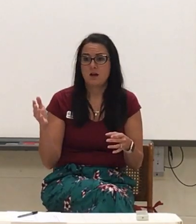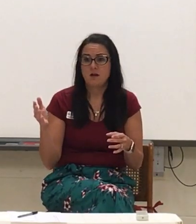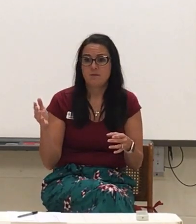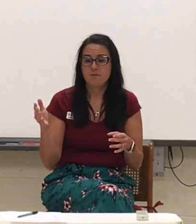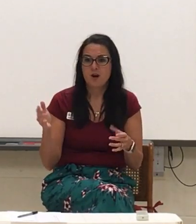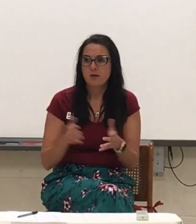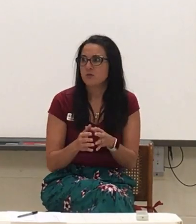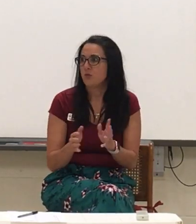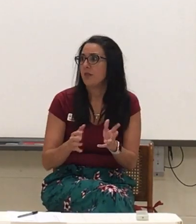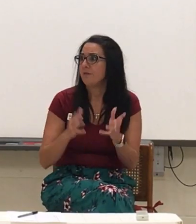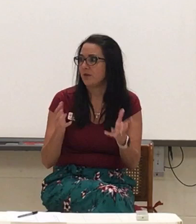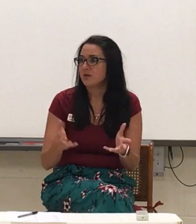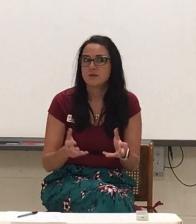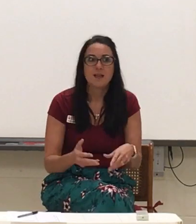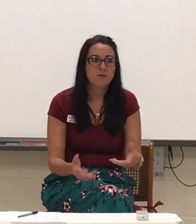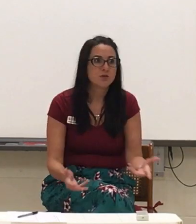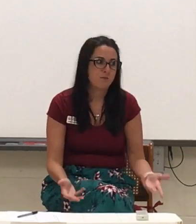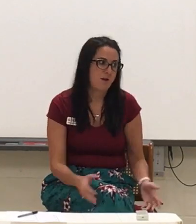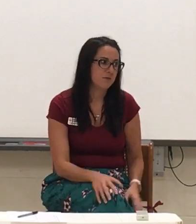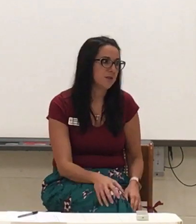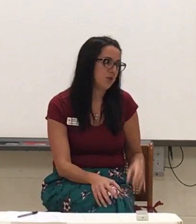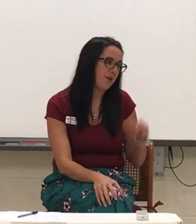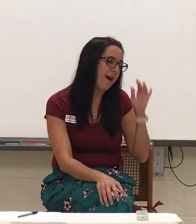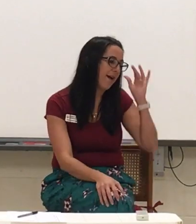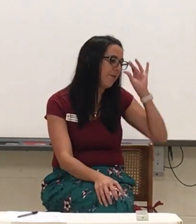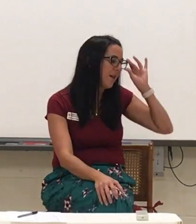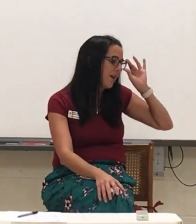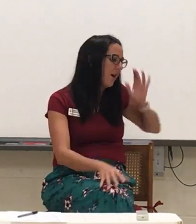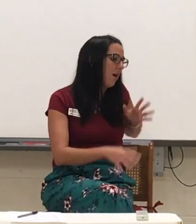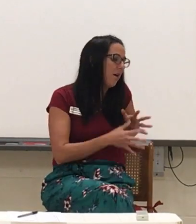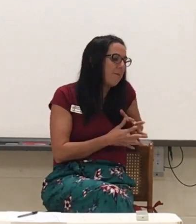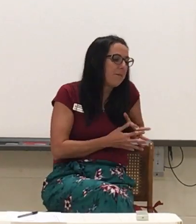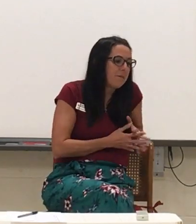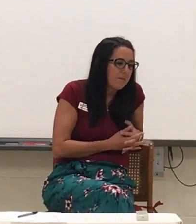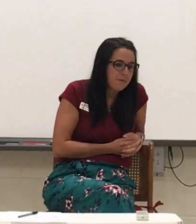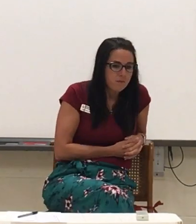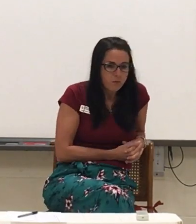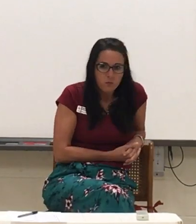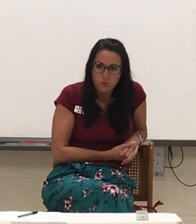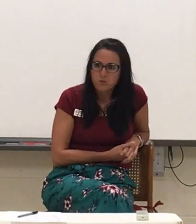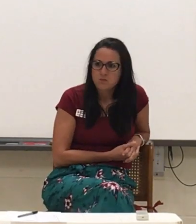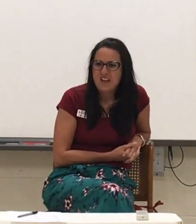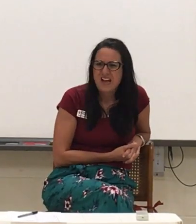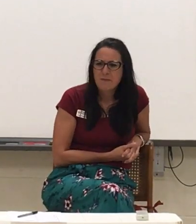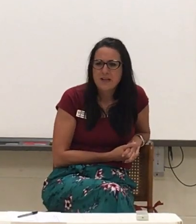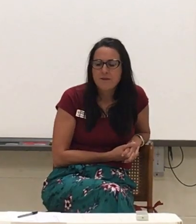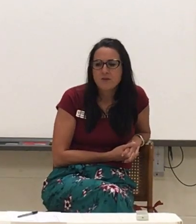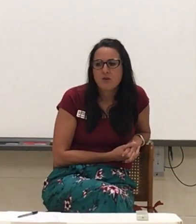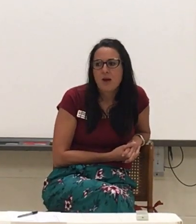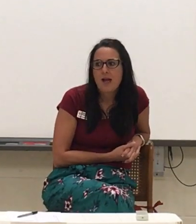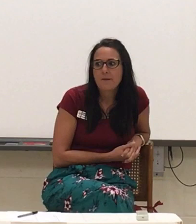probably was one of the first language models did you have how many of you had